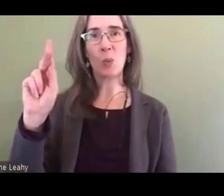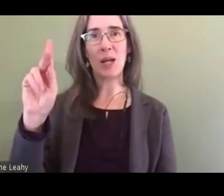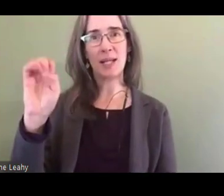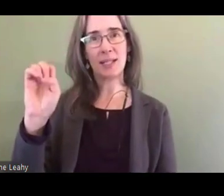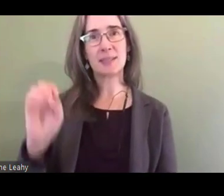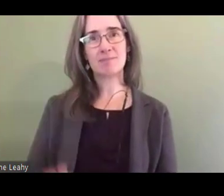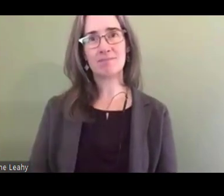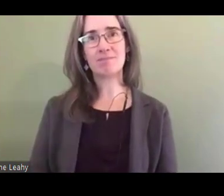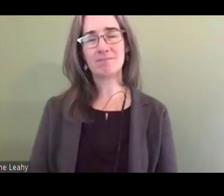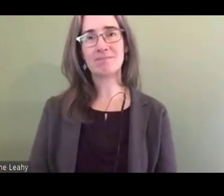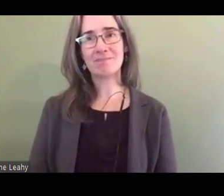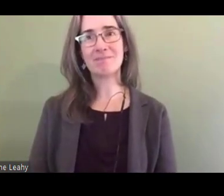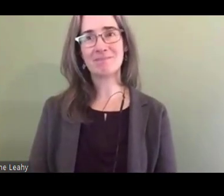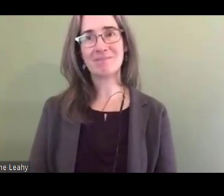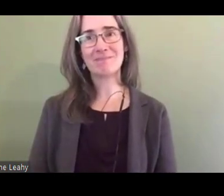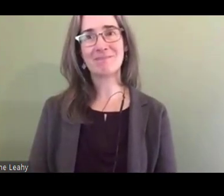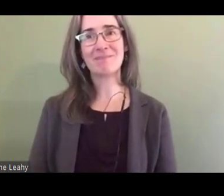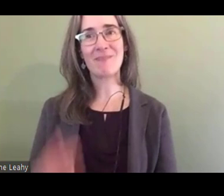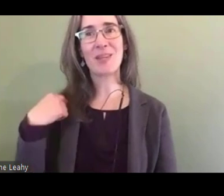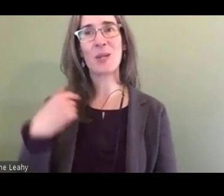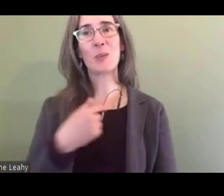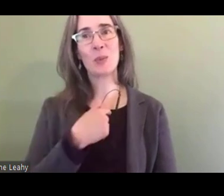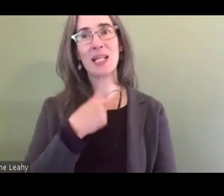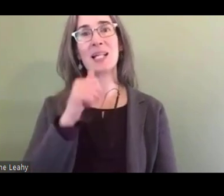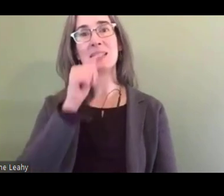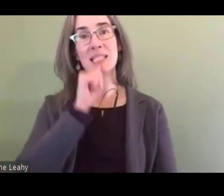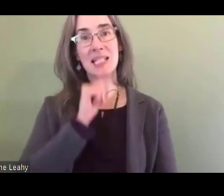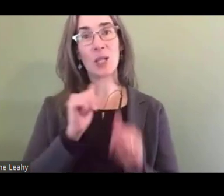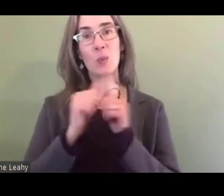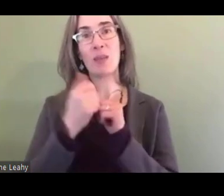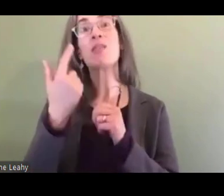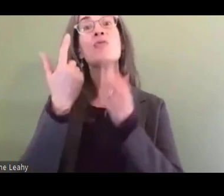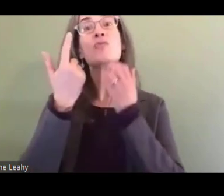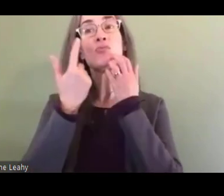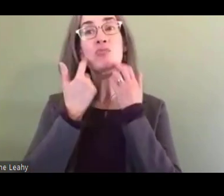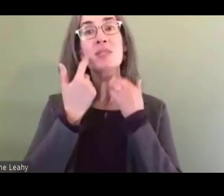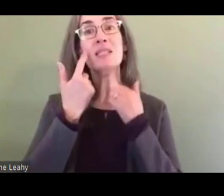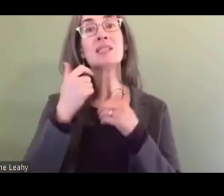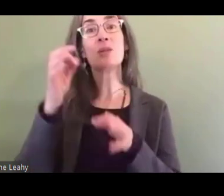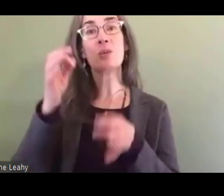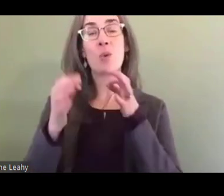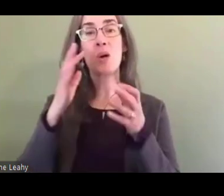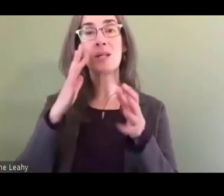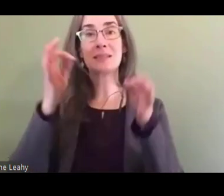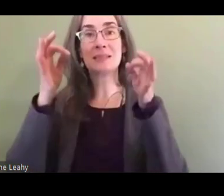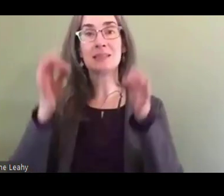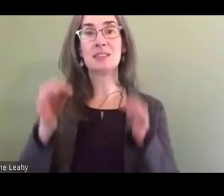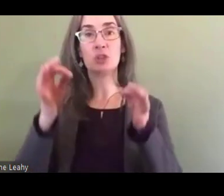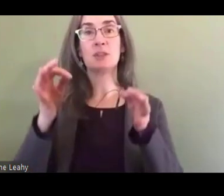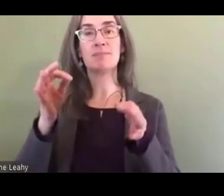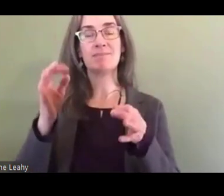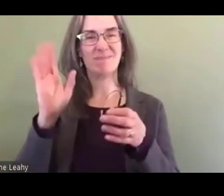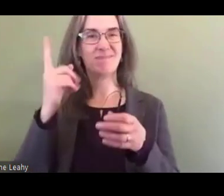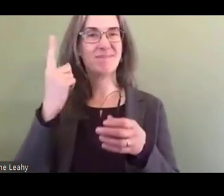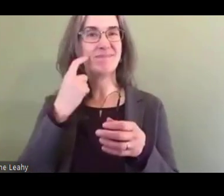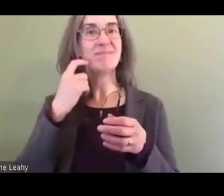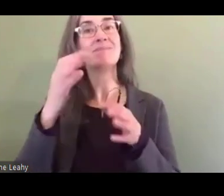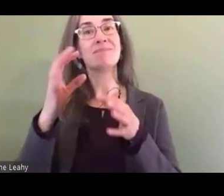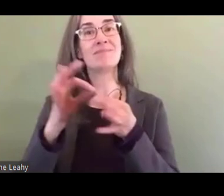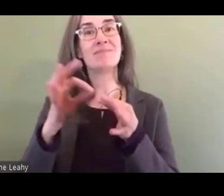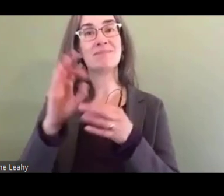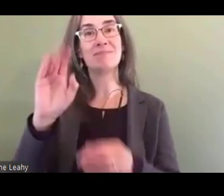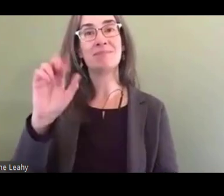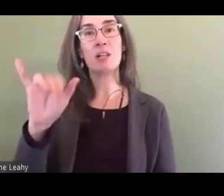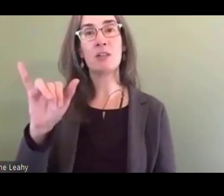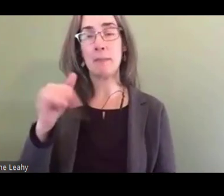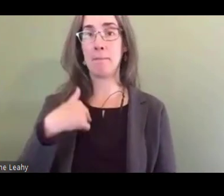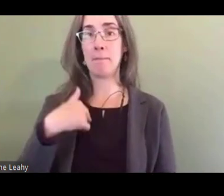We are dealing with a recent court decision, as you have discussed Barry.